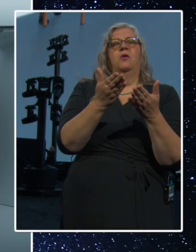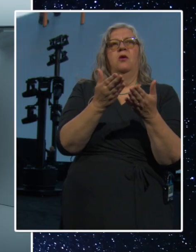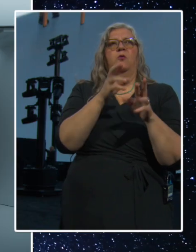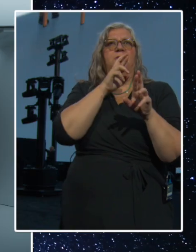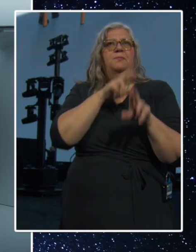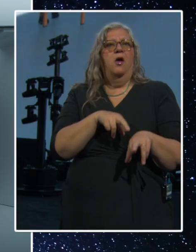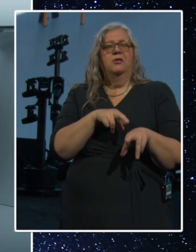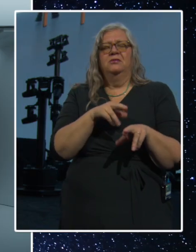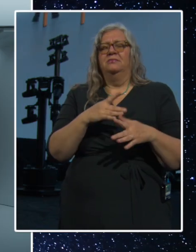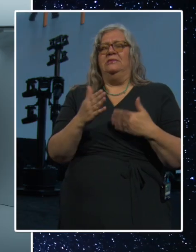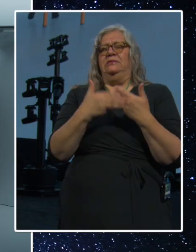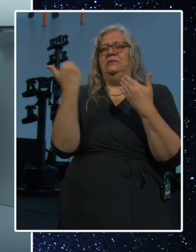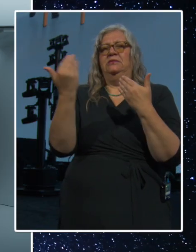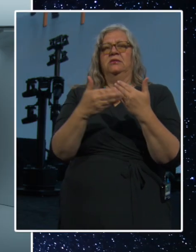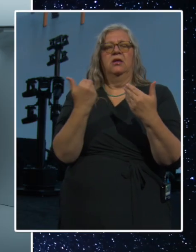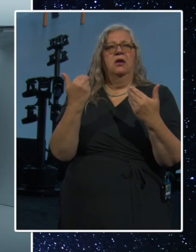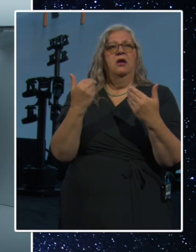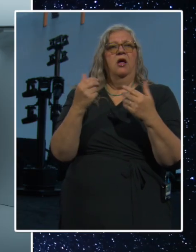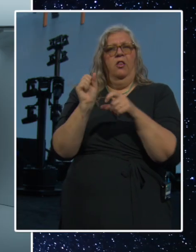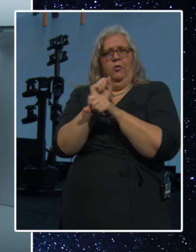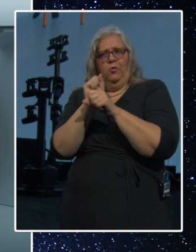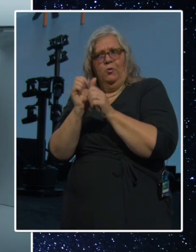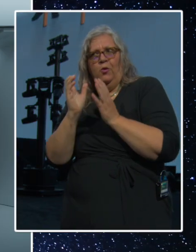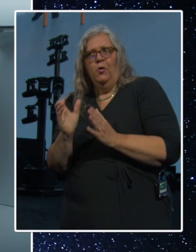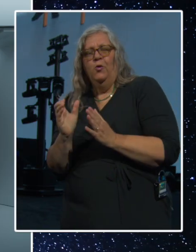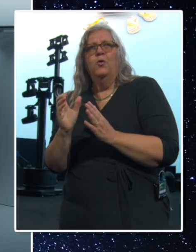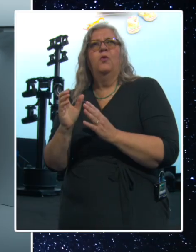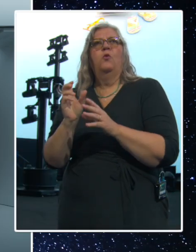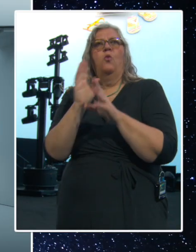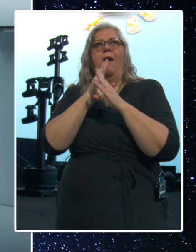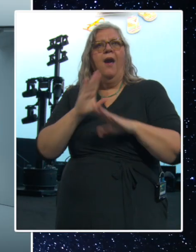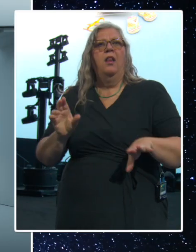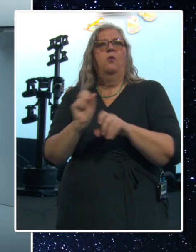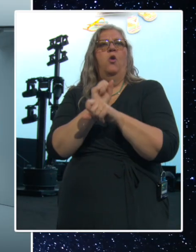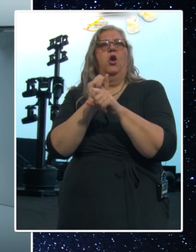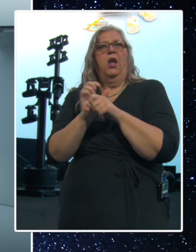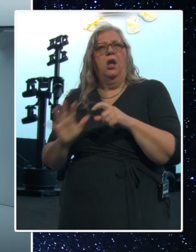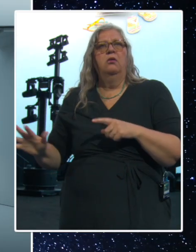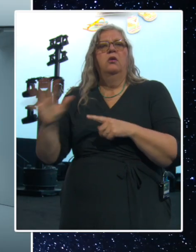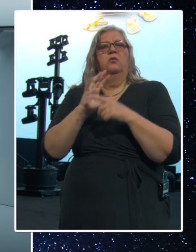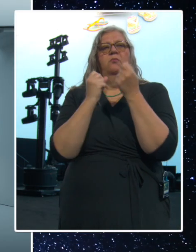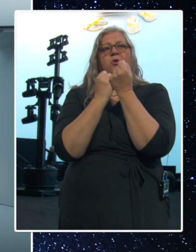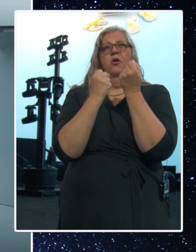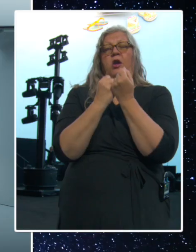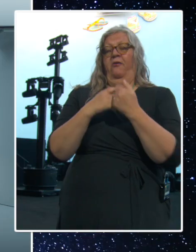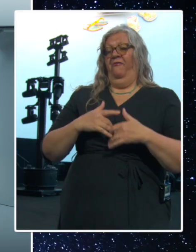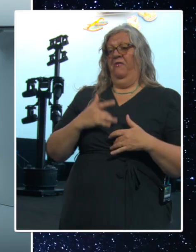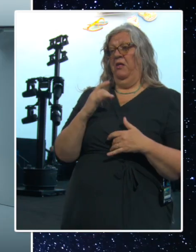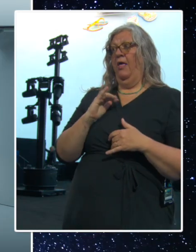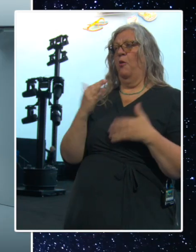The crew is always on hand, quietly working behind the scenes to make you feel like a VIP.